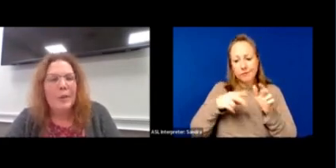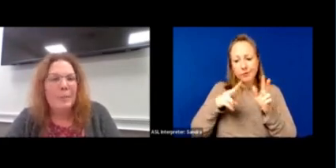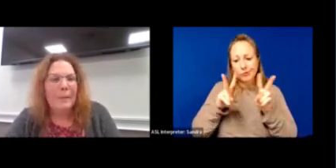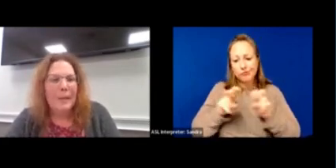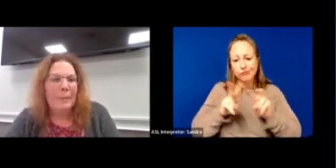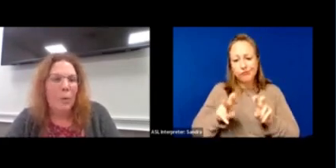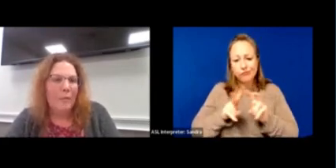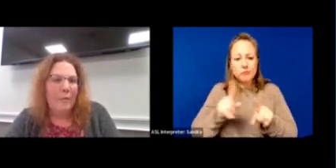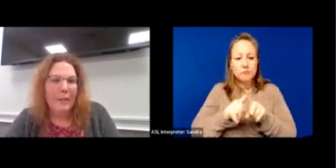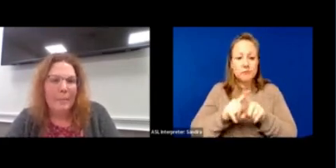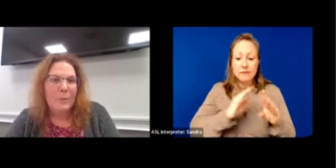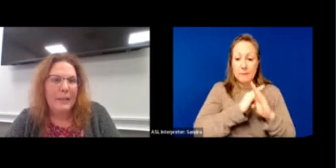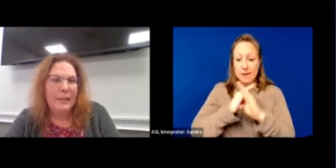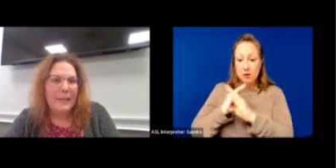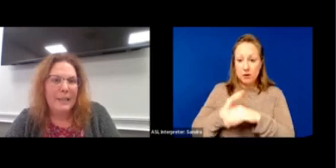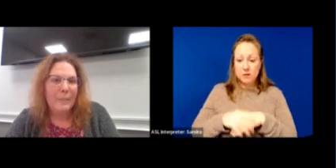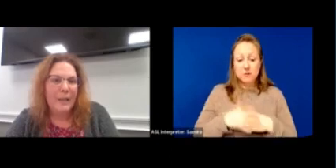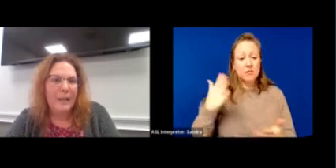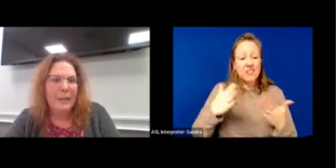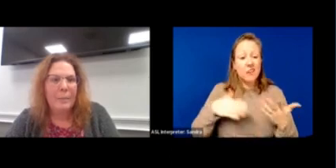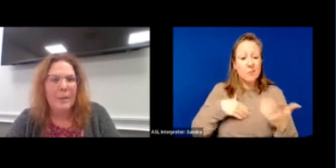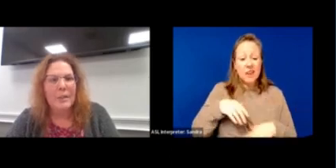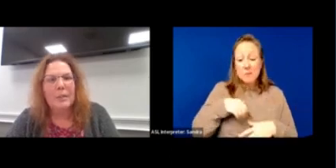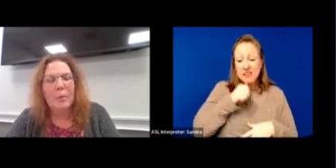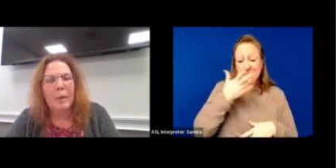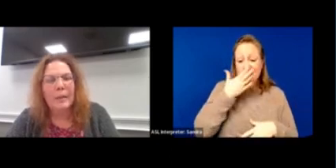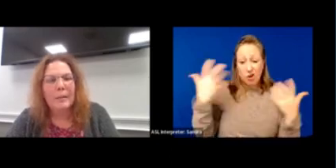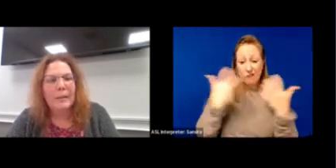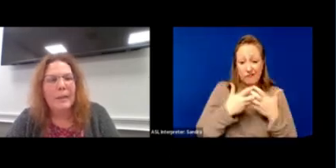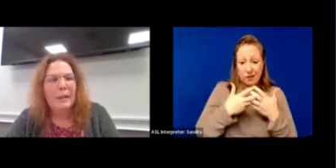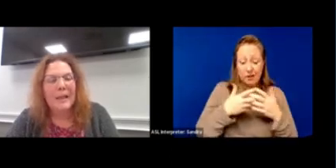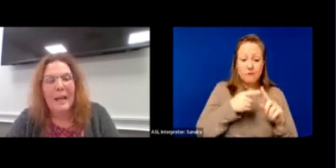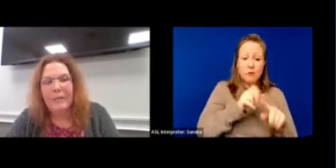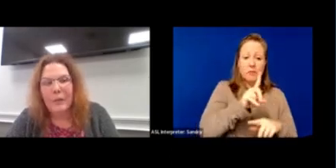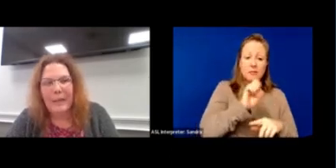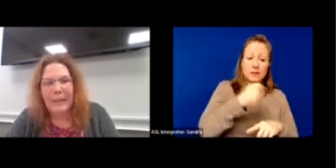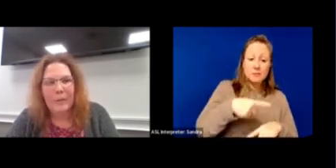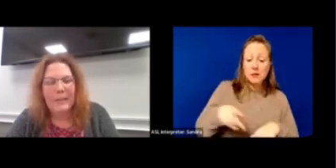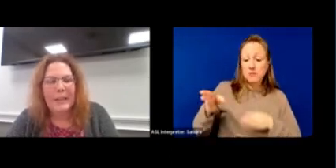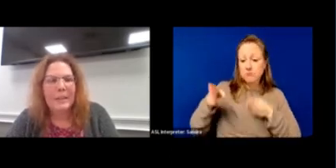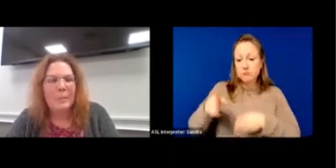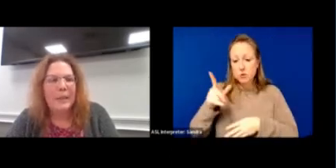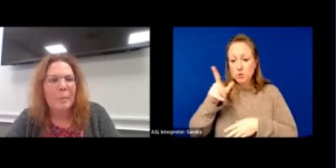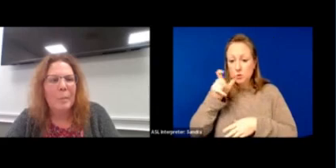those may be poor fit between the DSP and the person supported lack of training for the DSP.